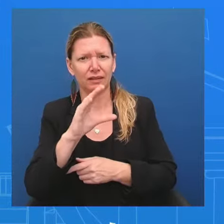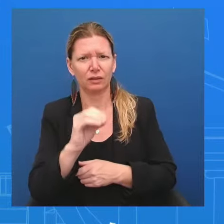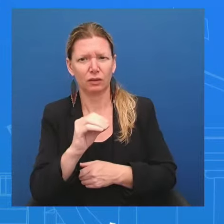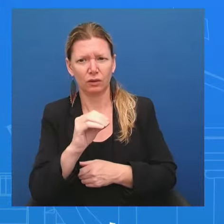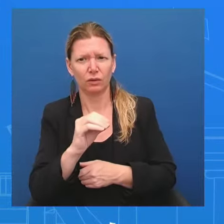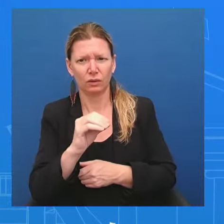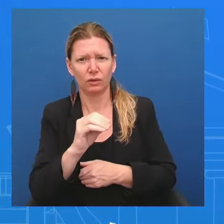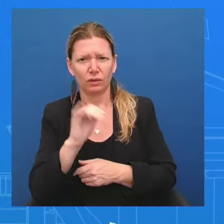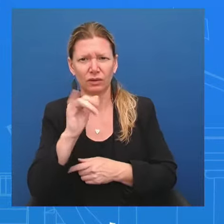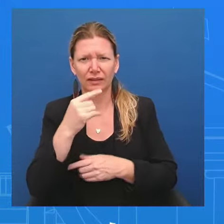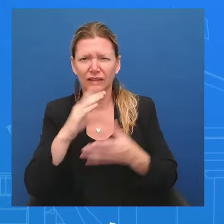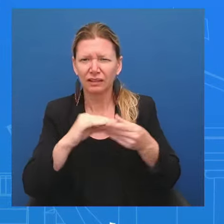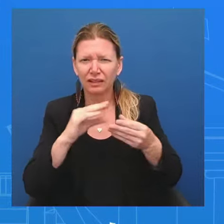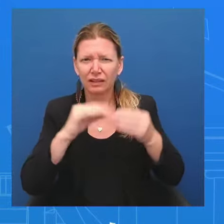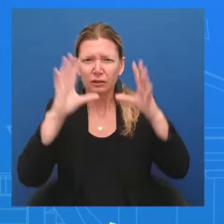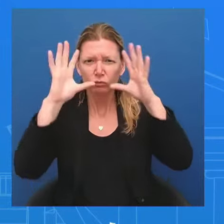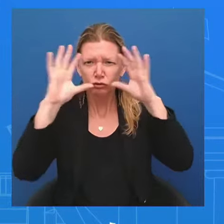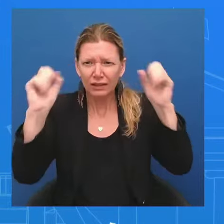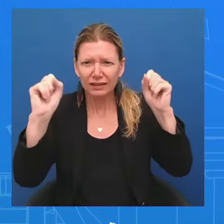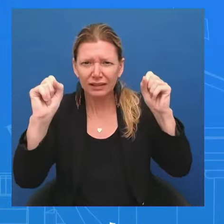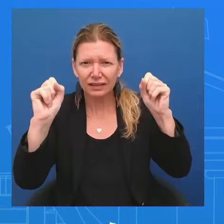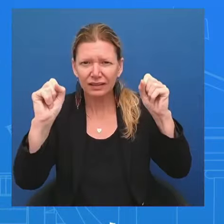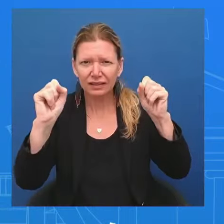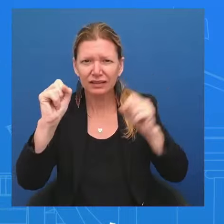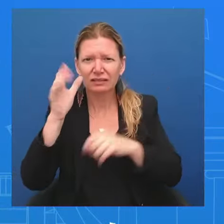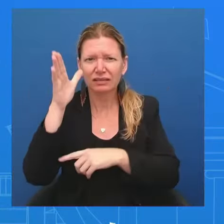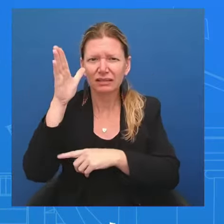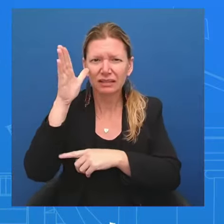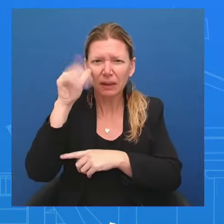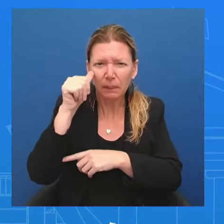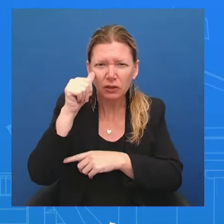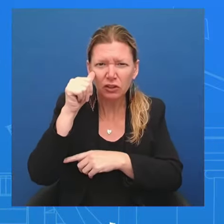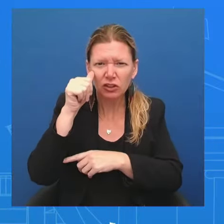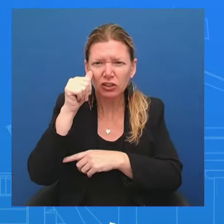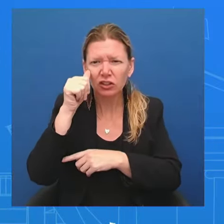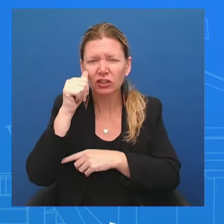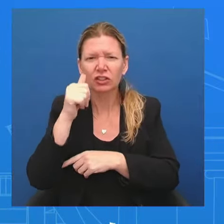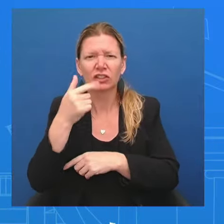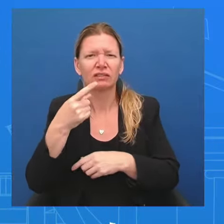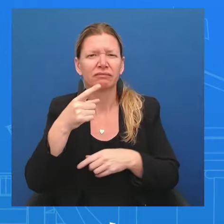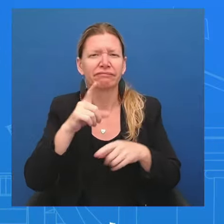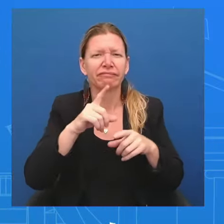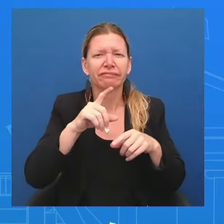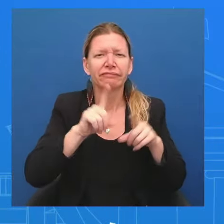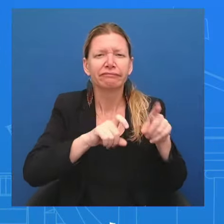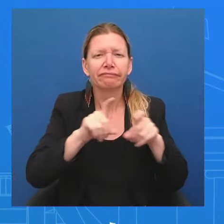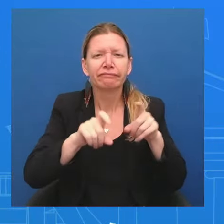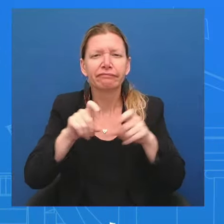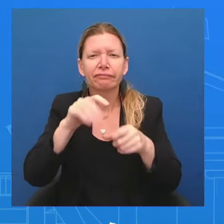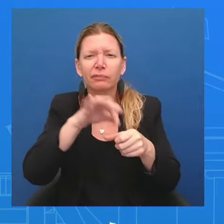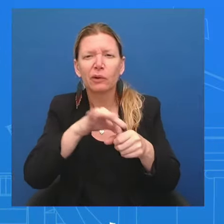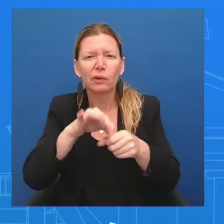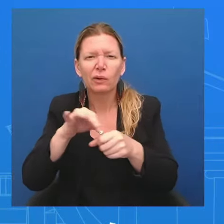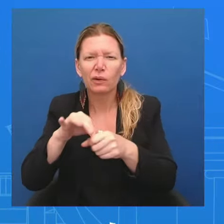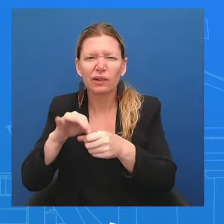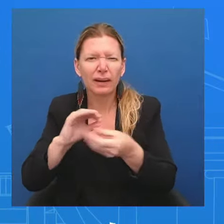and the stakes of the election are creating the freakout." Ms. Jean-Pierre: So, again, I'm being mindful. I'm not going to comment on 2024 election.